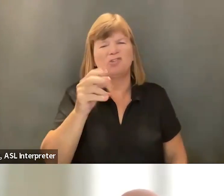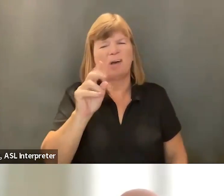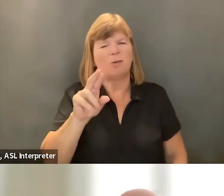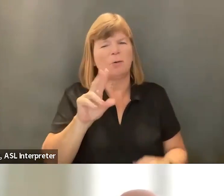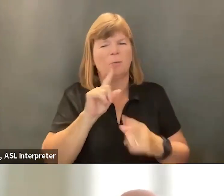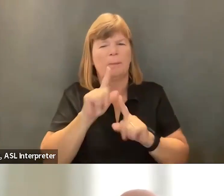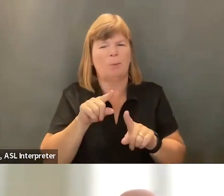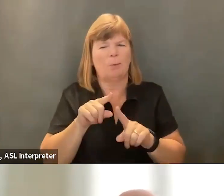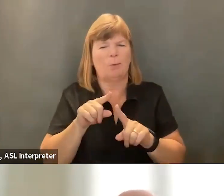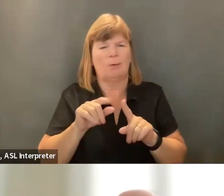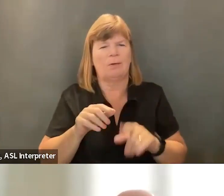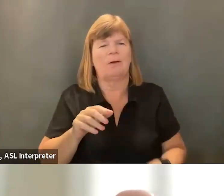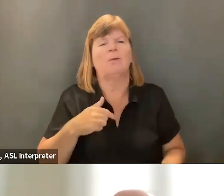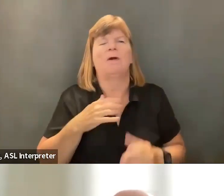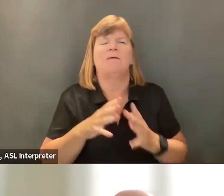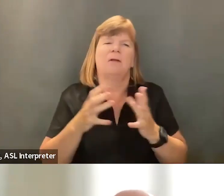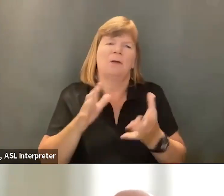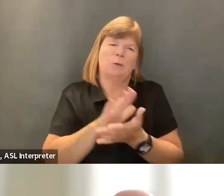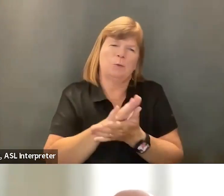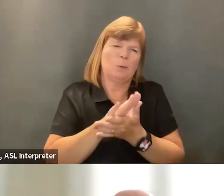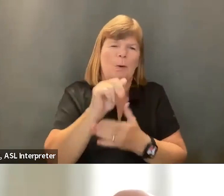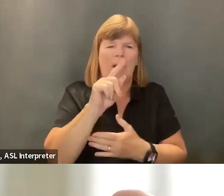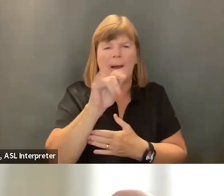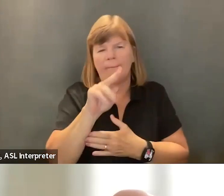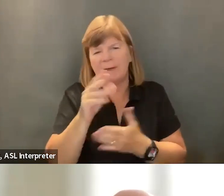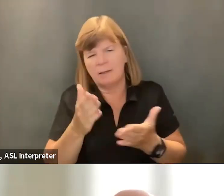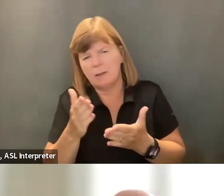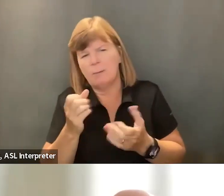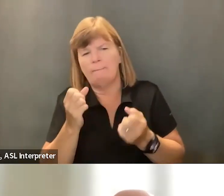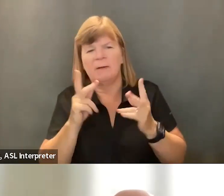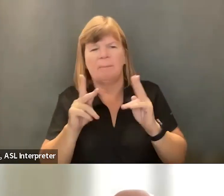have a lot of school administrators here people who are looking at curriculum making decisions